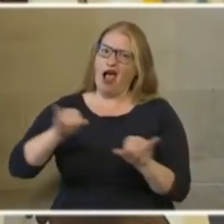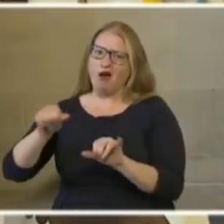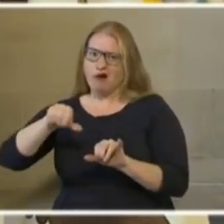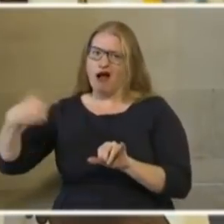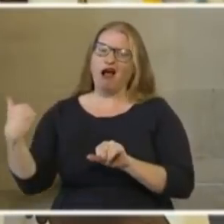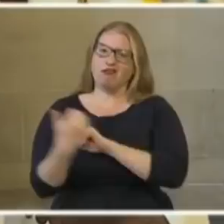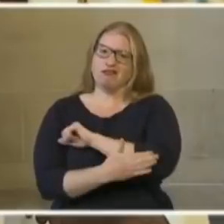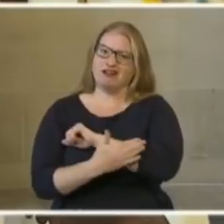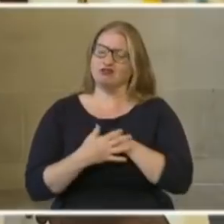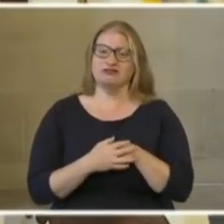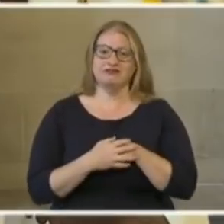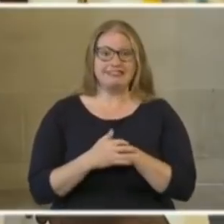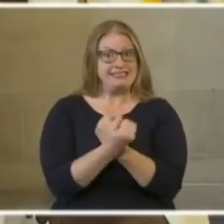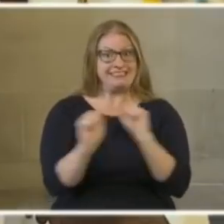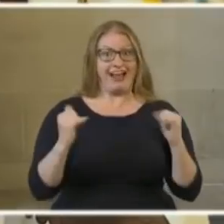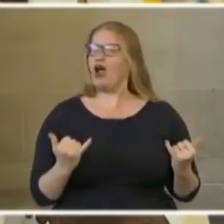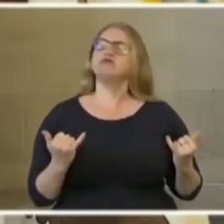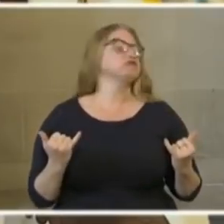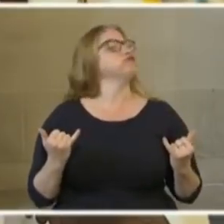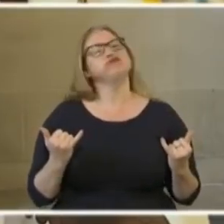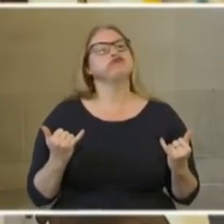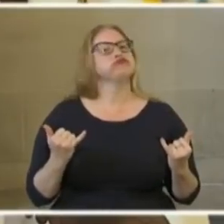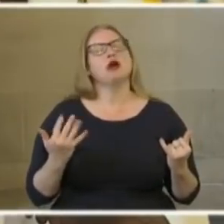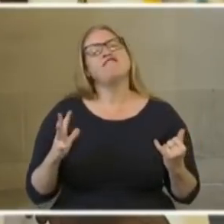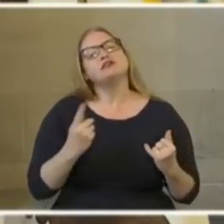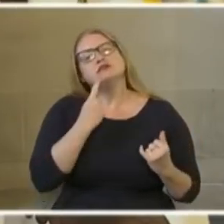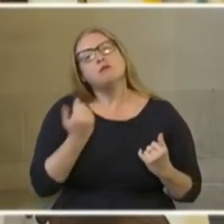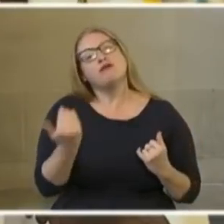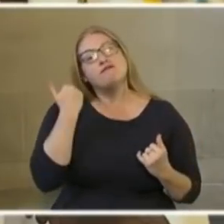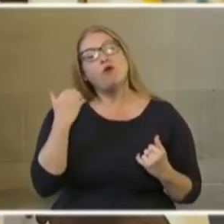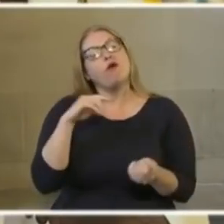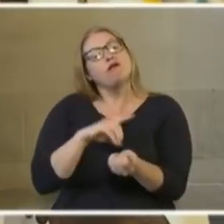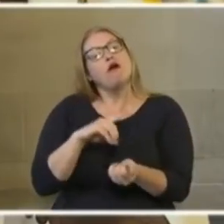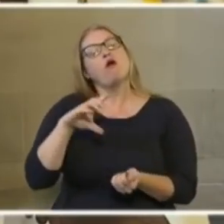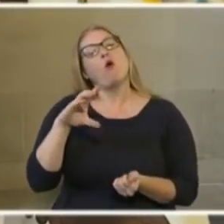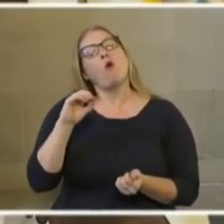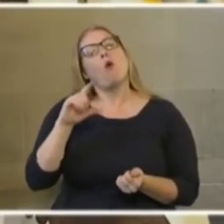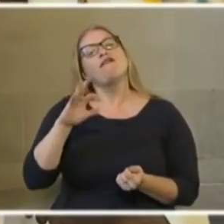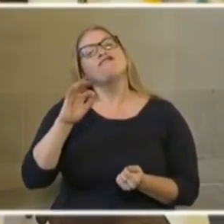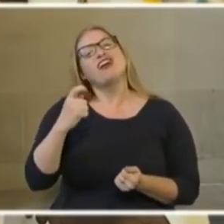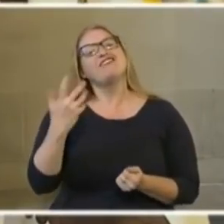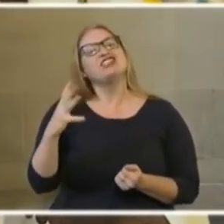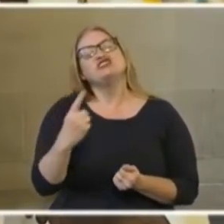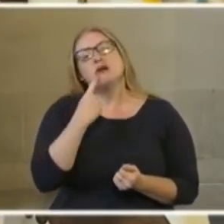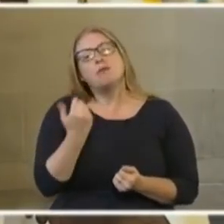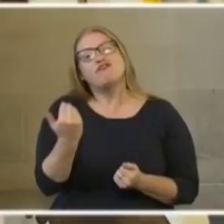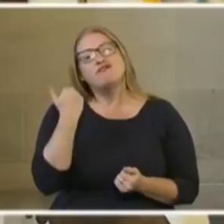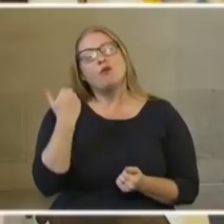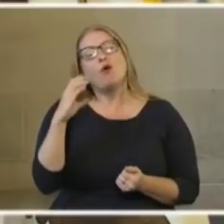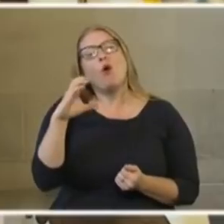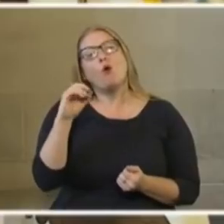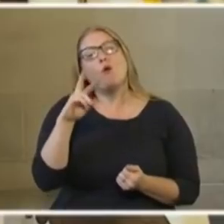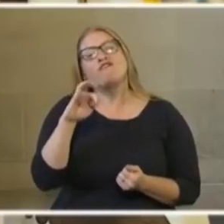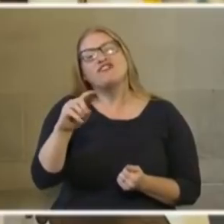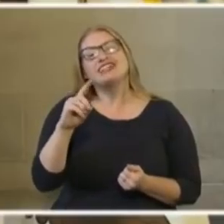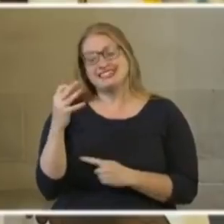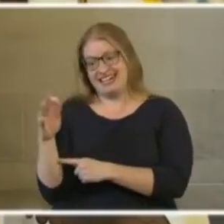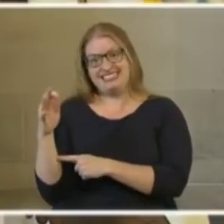OUR NUMBERS ALONG WITH NUMBERS ALL OVER THE COUNTRY ARE GOING UP. AND WE ARE NOT OUT OF THE WOODS YET.